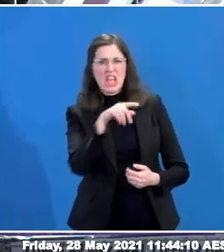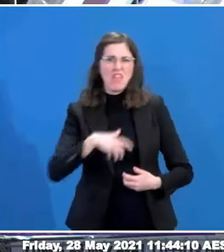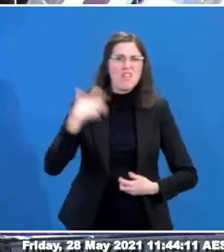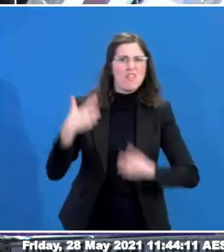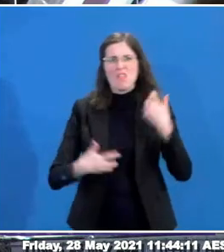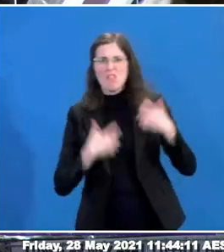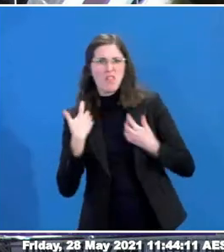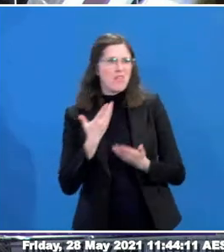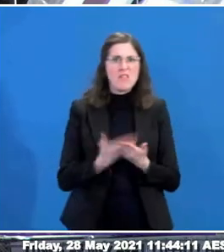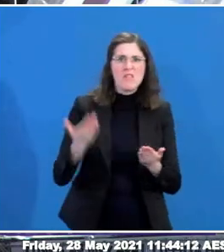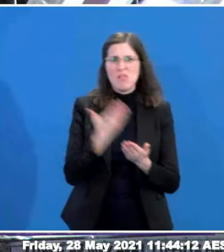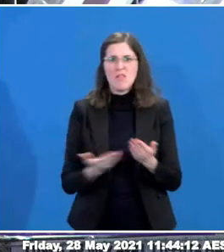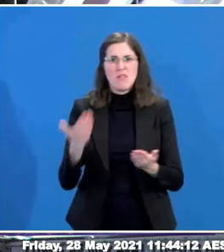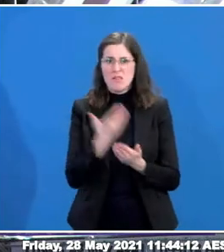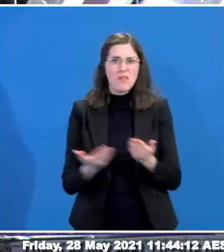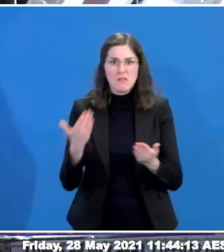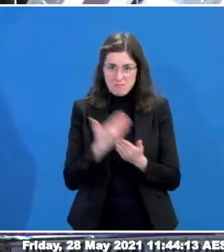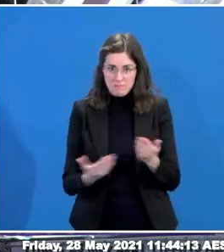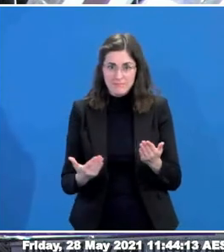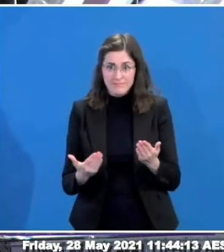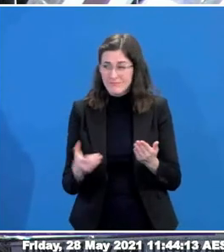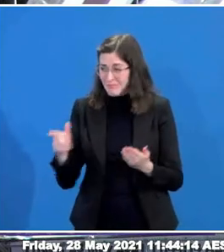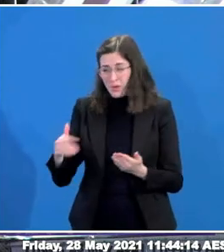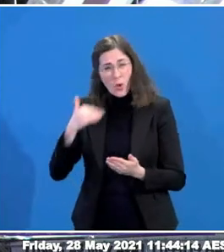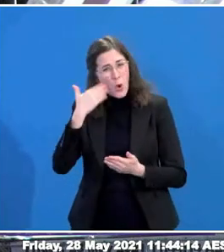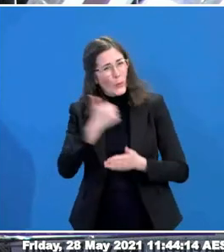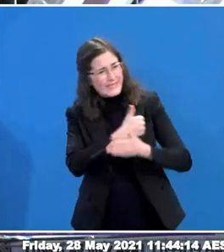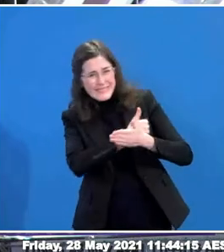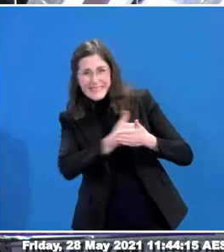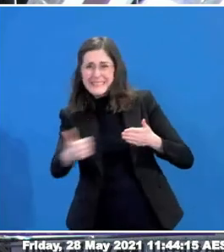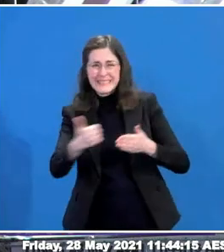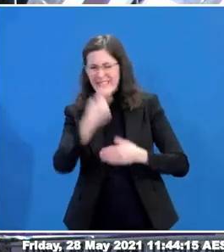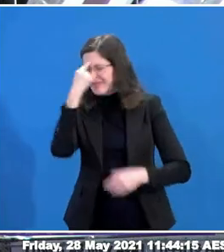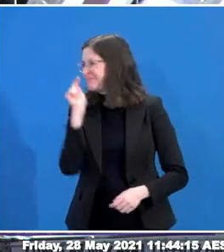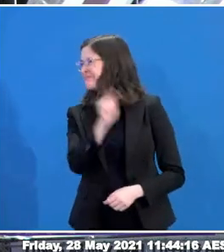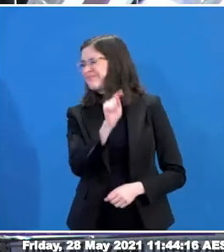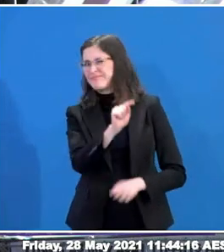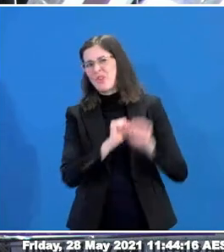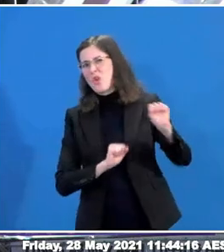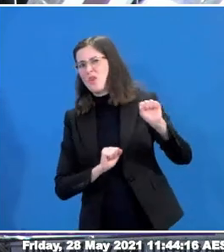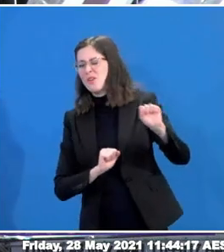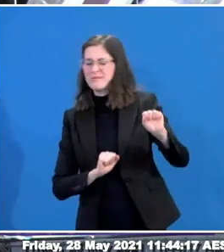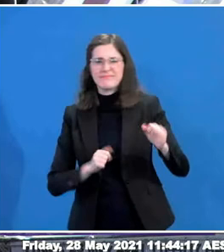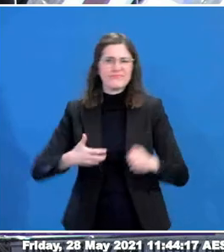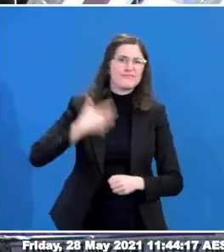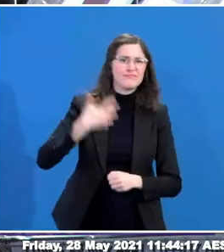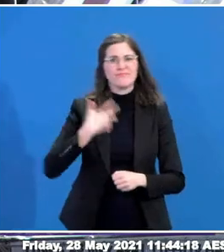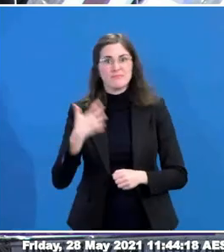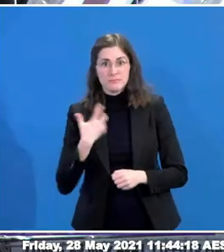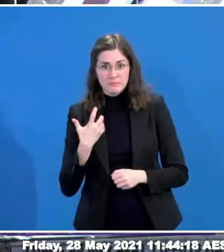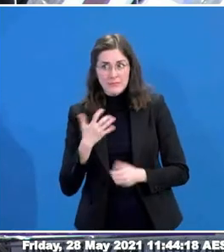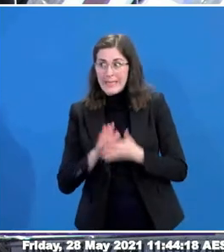them on a consistent and ongoing basis, that will enable the person